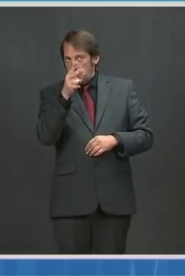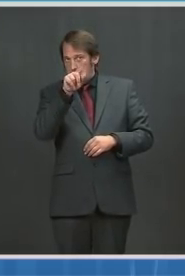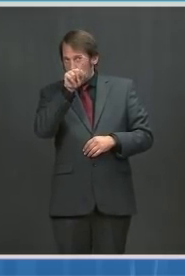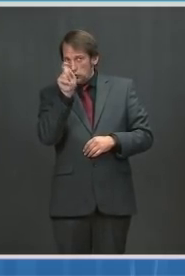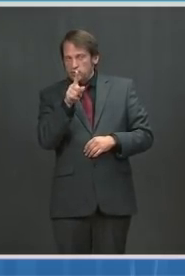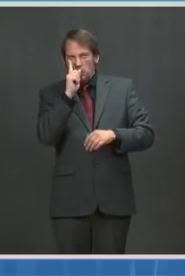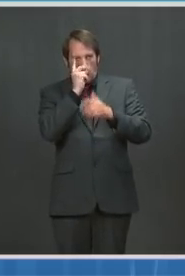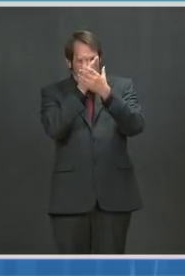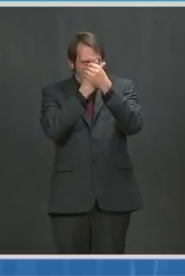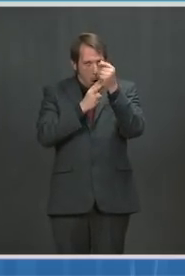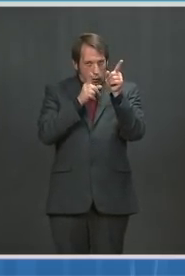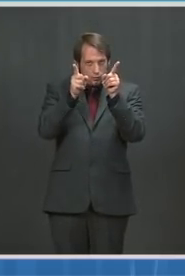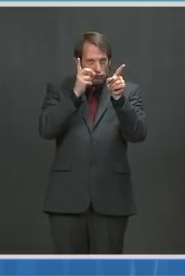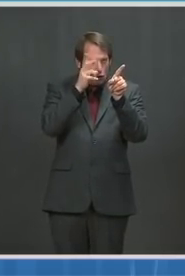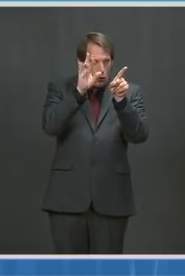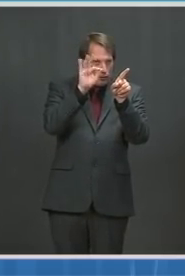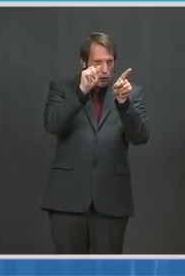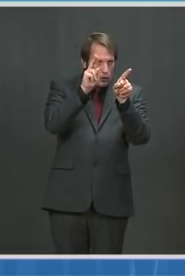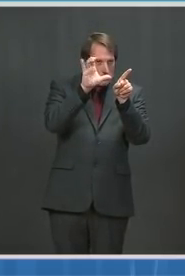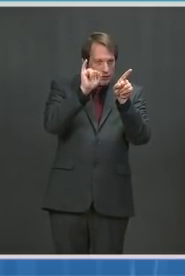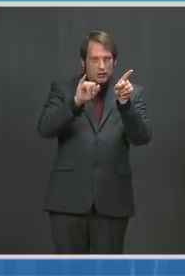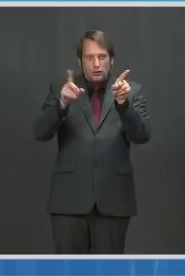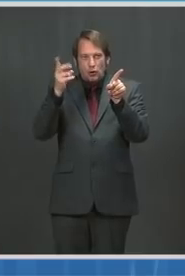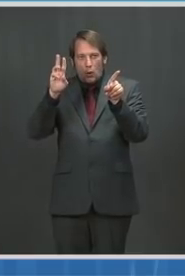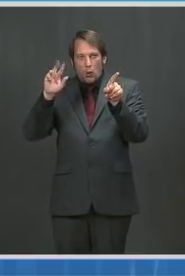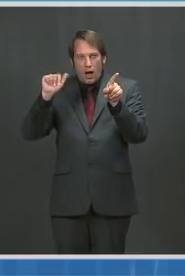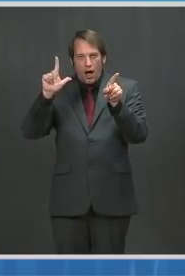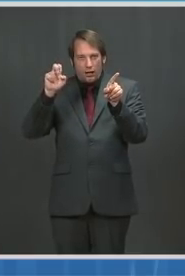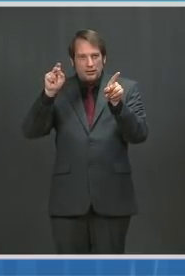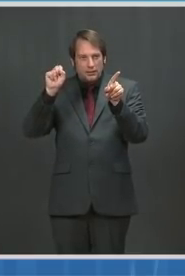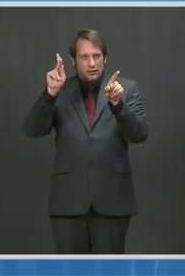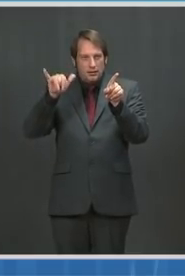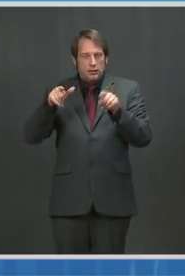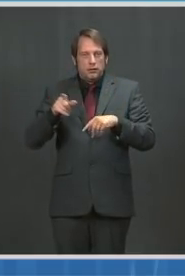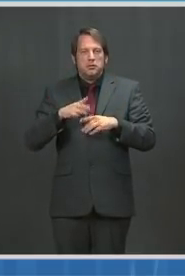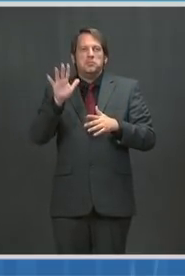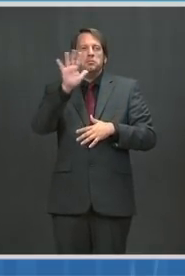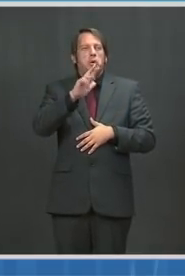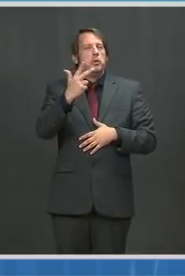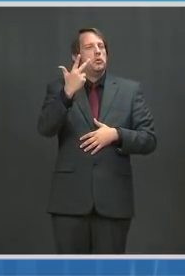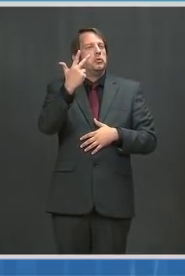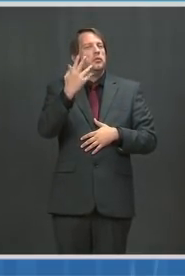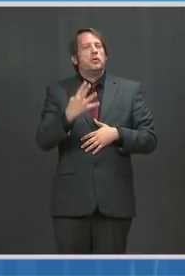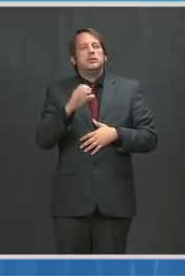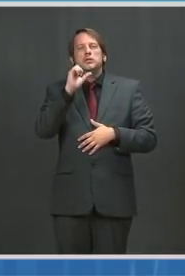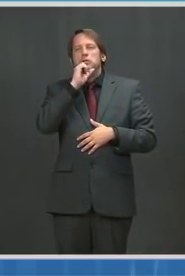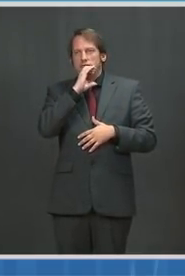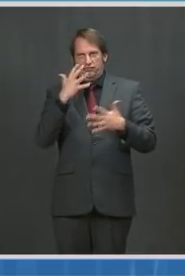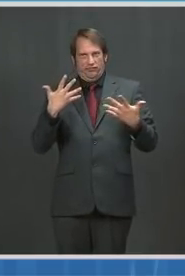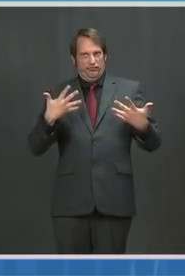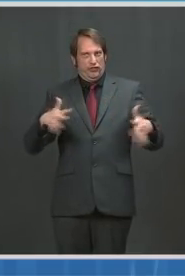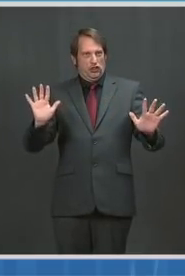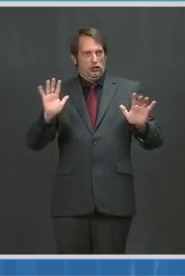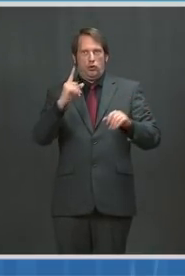You know, we're at about three quarters of seniors that have had their first dose. We think that can go higher.